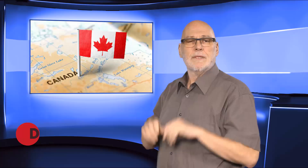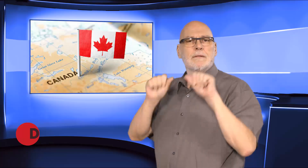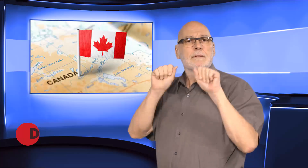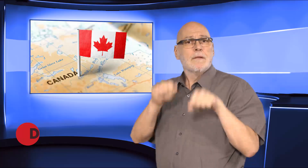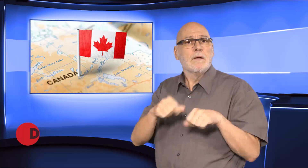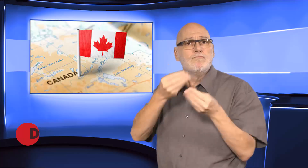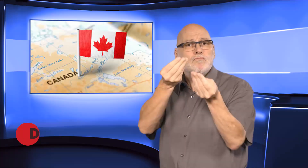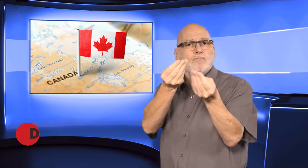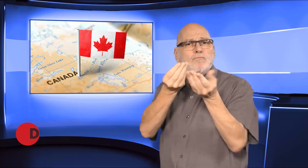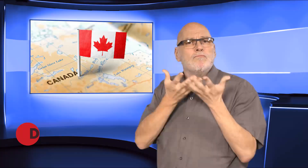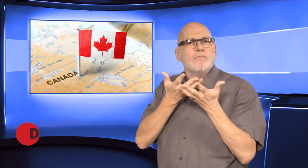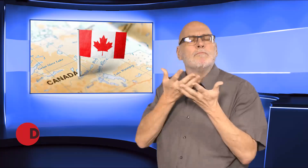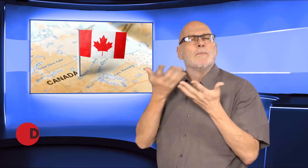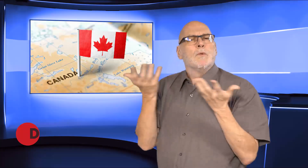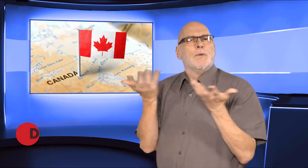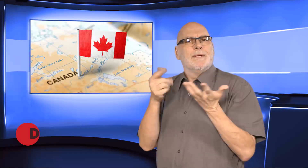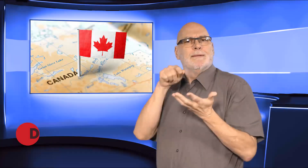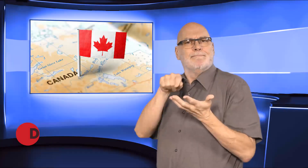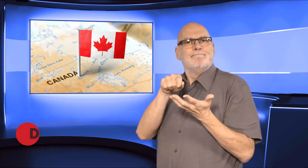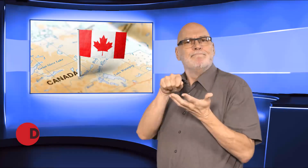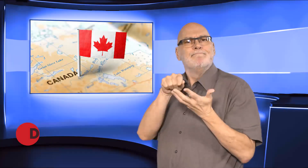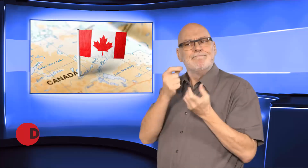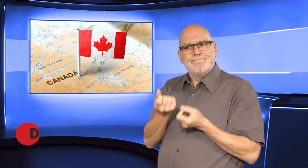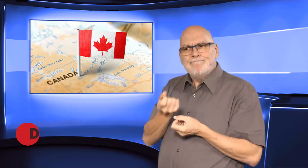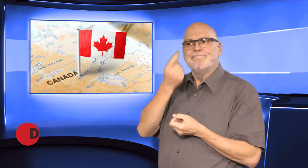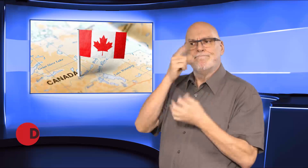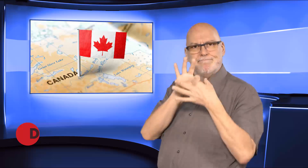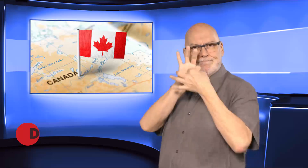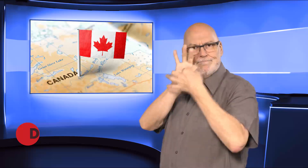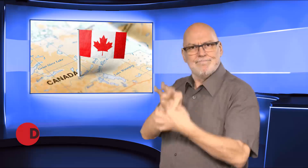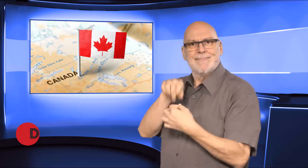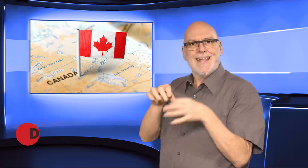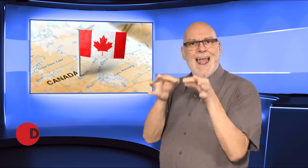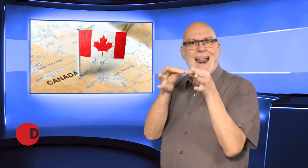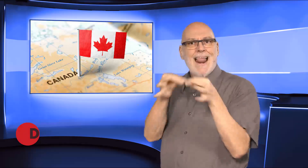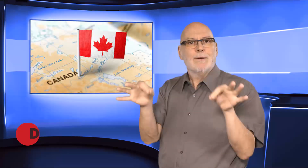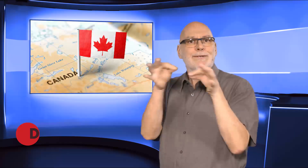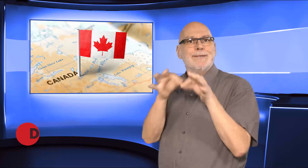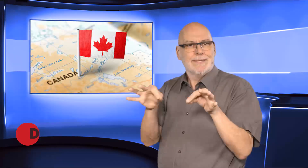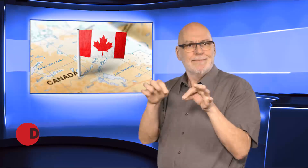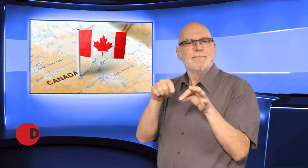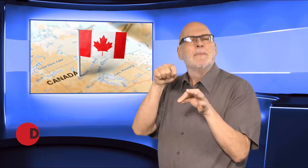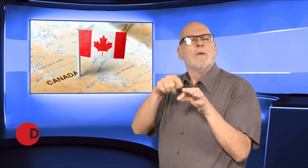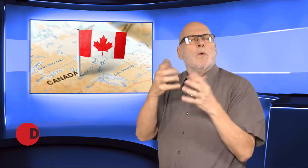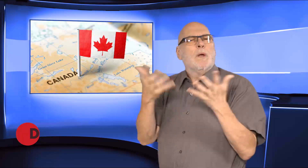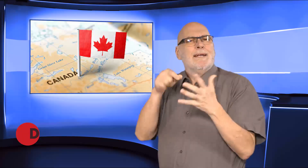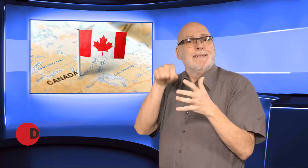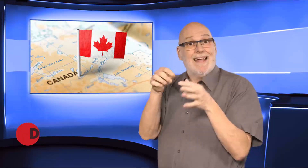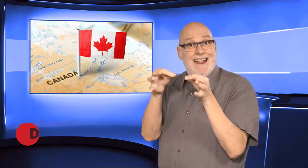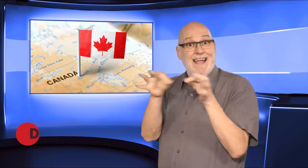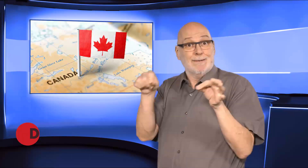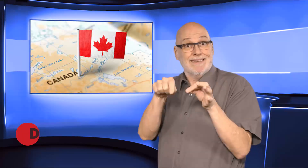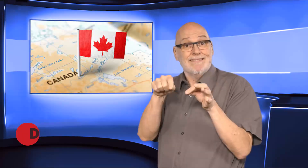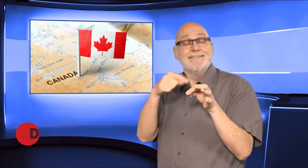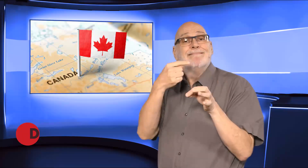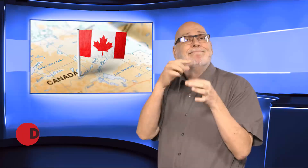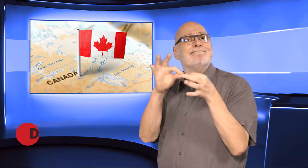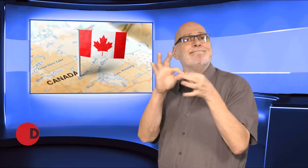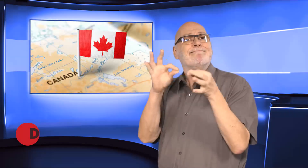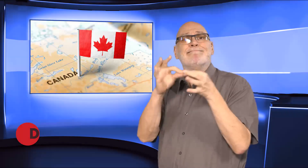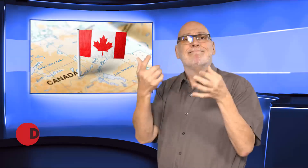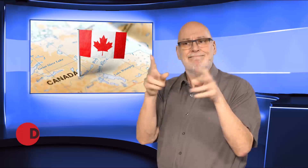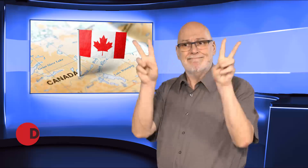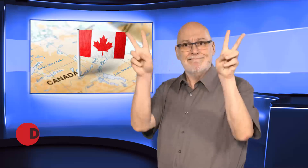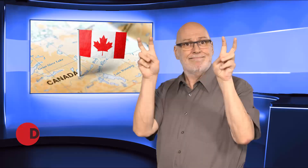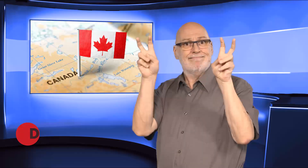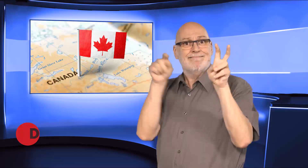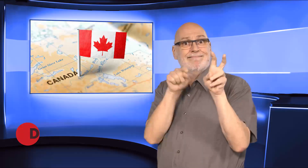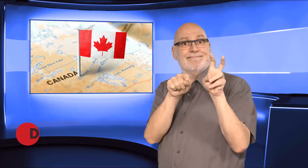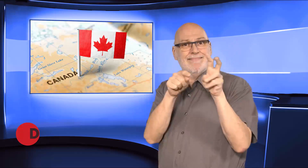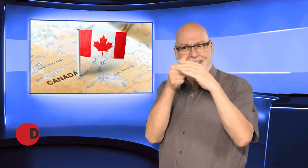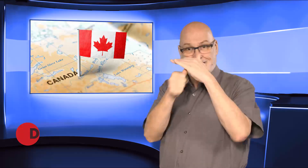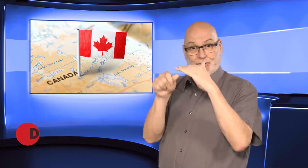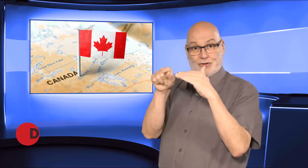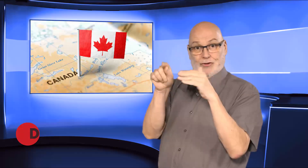[ANSELMO]: Could you tell us in layman language what is being said under